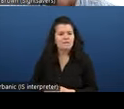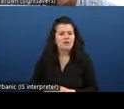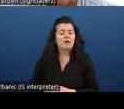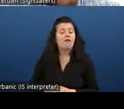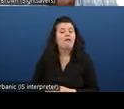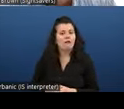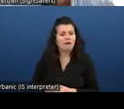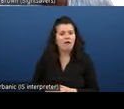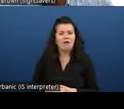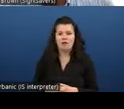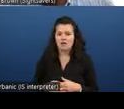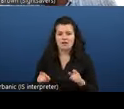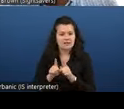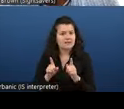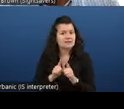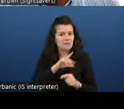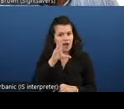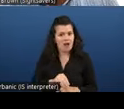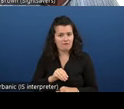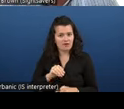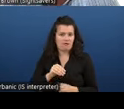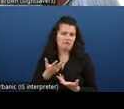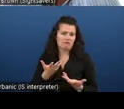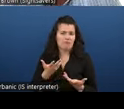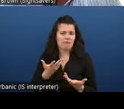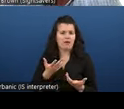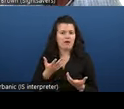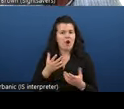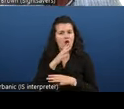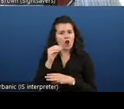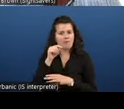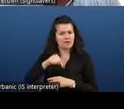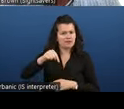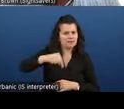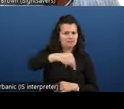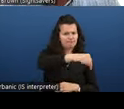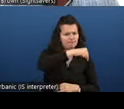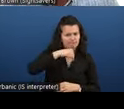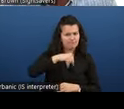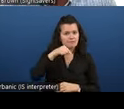both national and transnational companies who are committed to more inclusive workplaces.